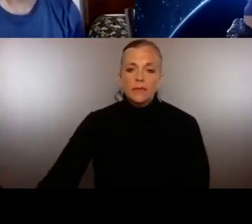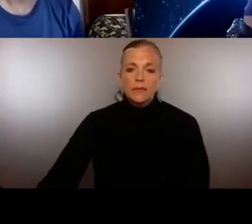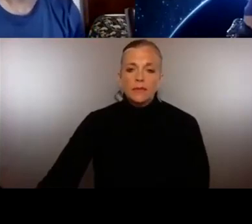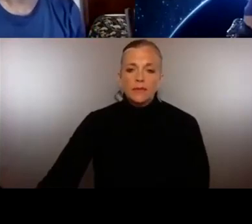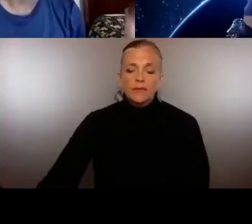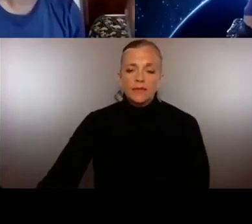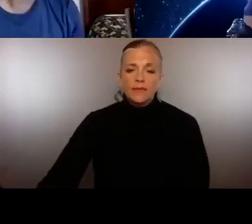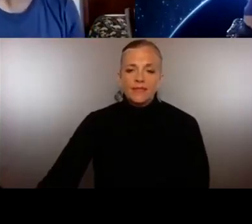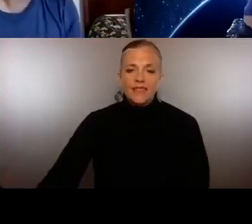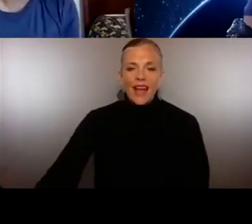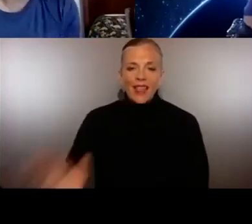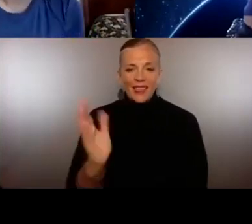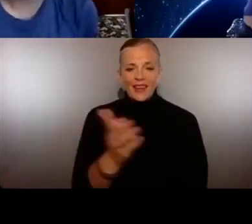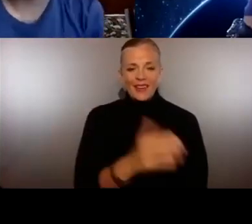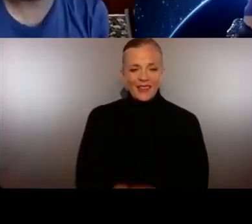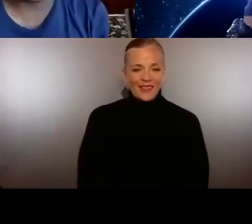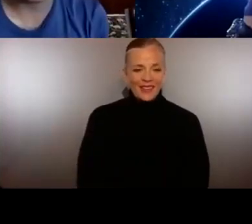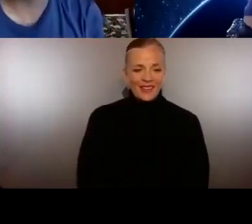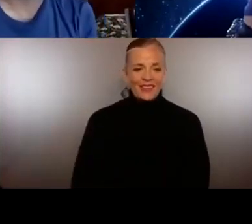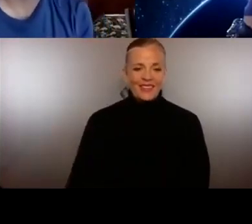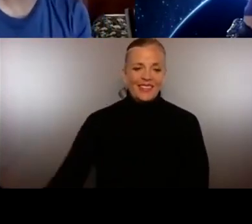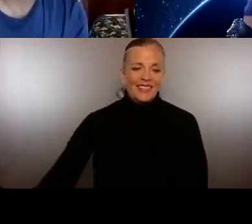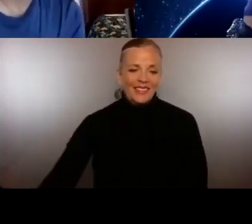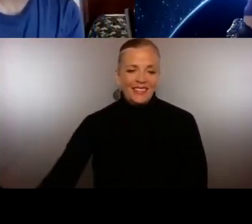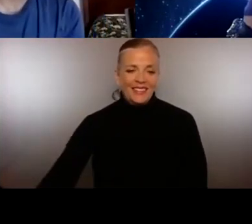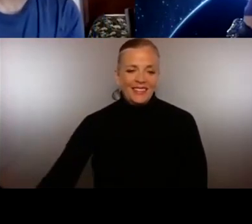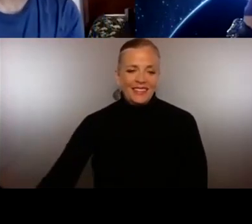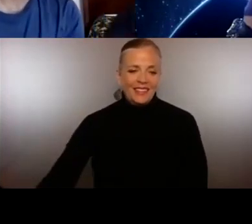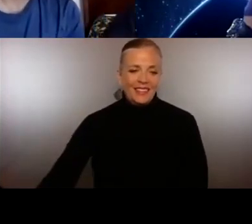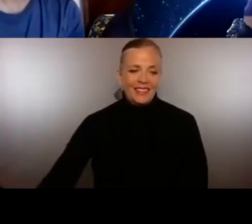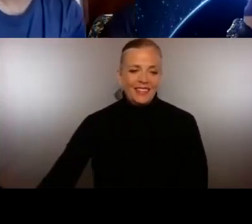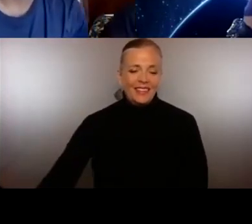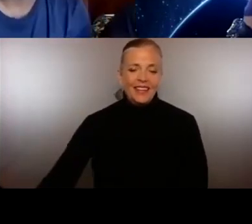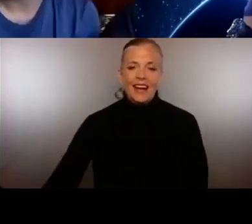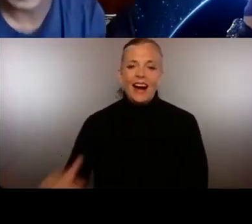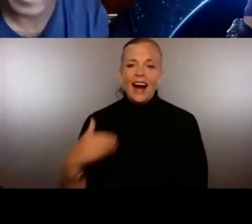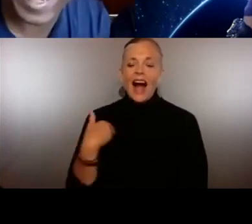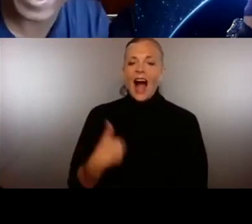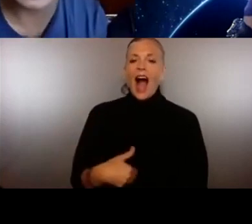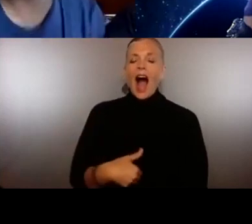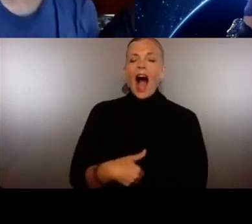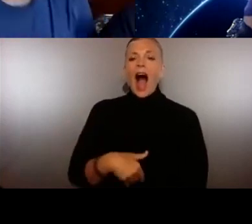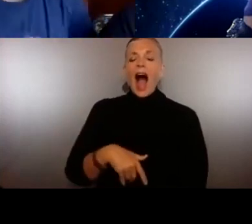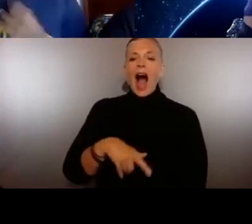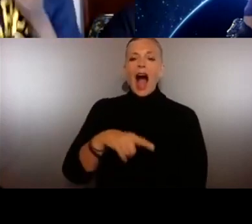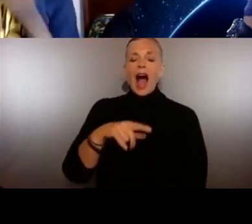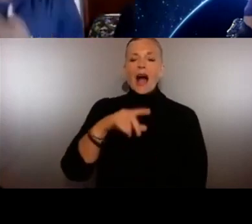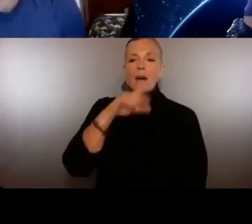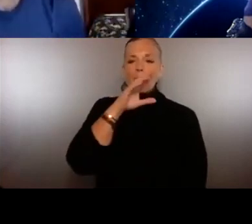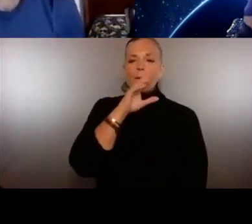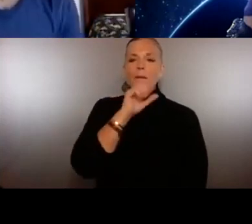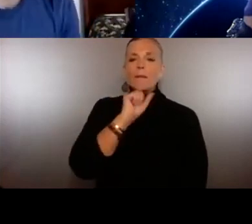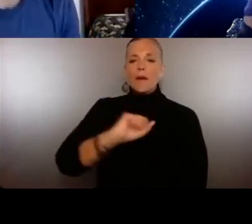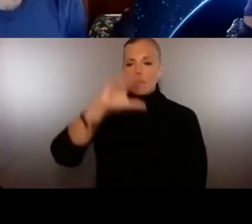I am an 11-year-old boy with brown hair, I wear glasses, and wearing a green polo shirt.